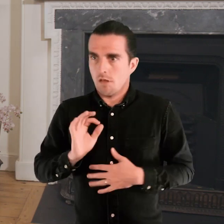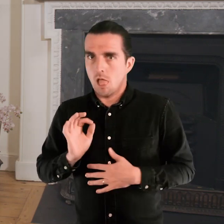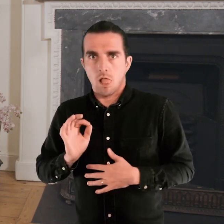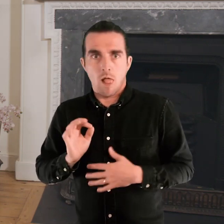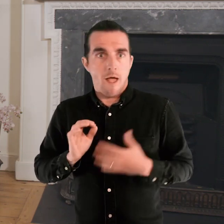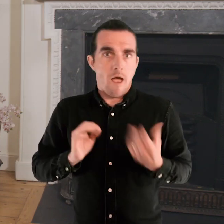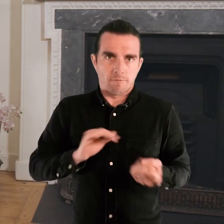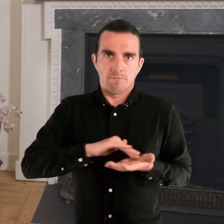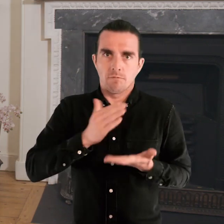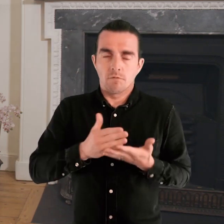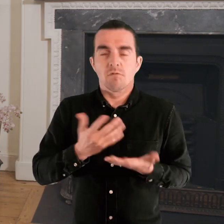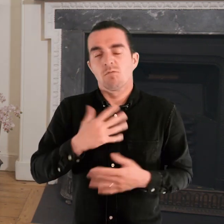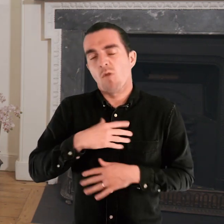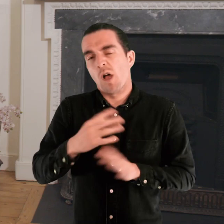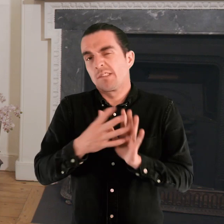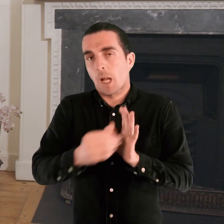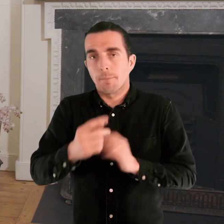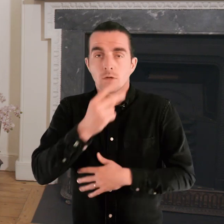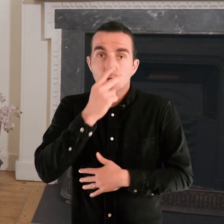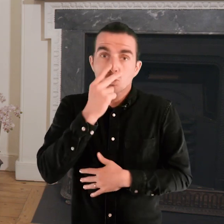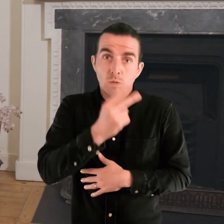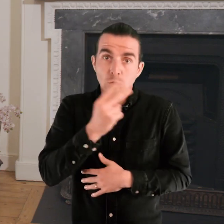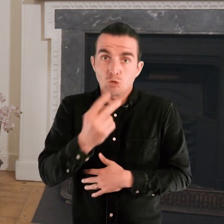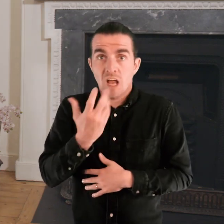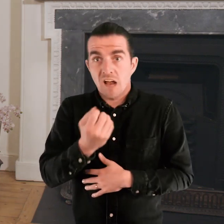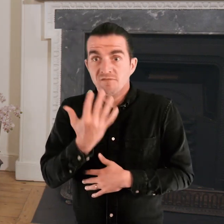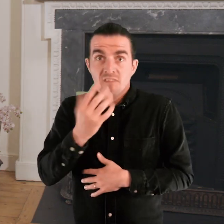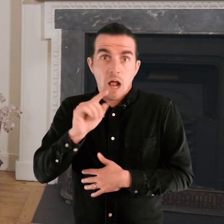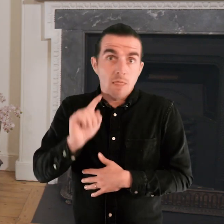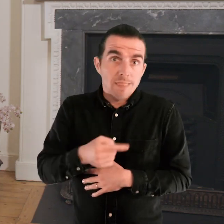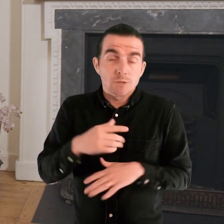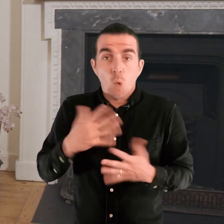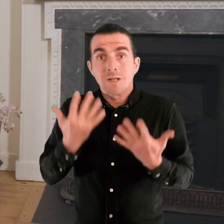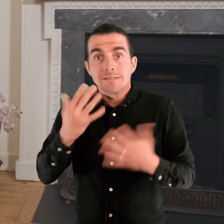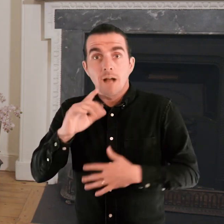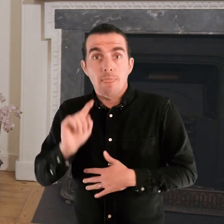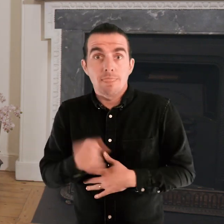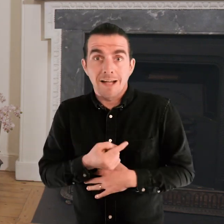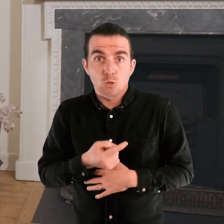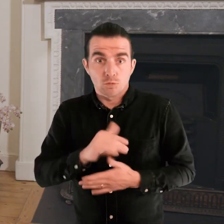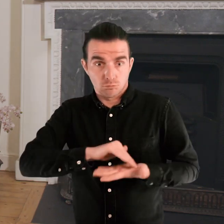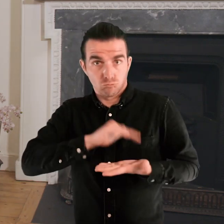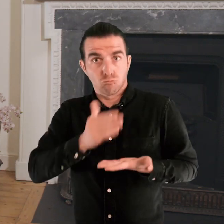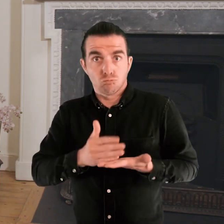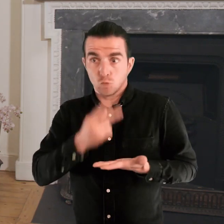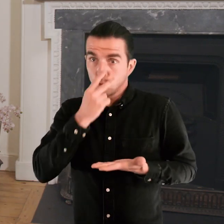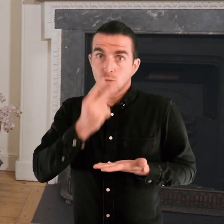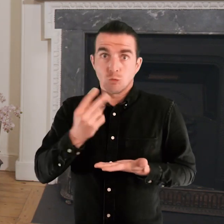So at the age of 22, if you have £5000 or £10000